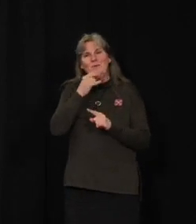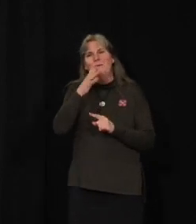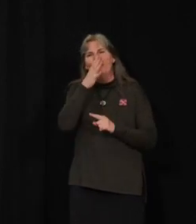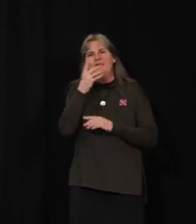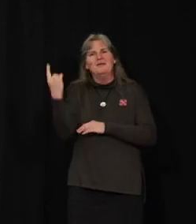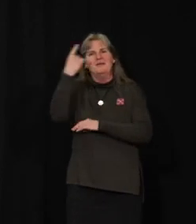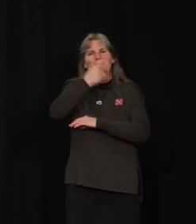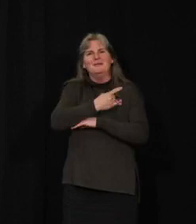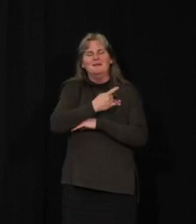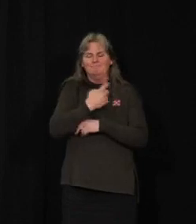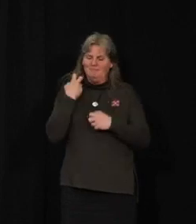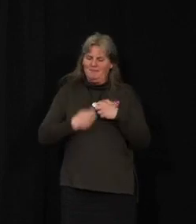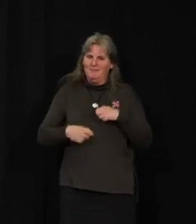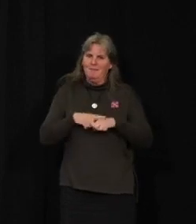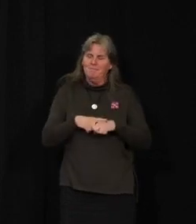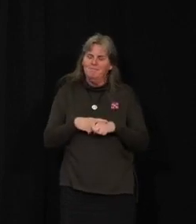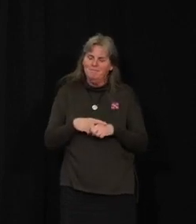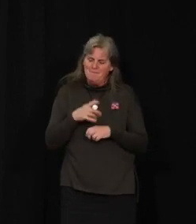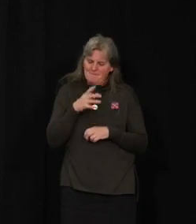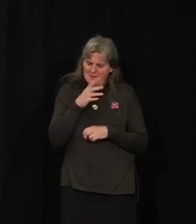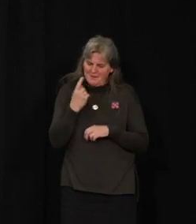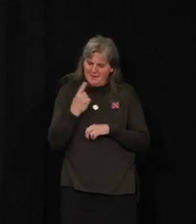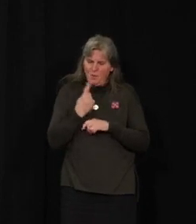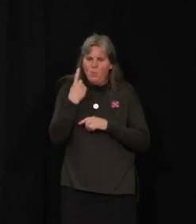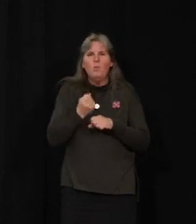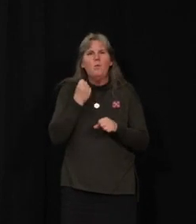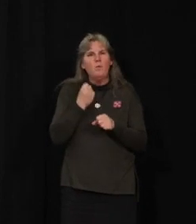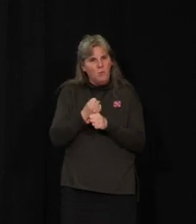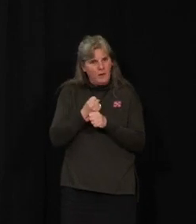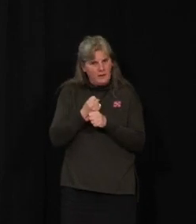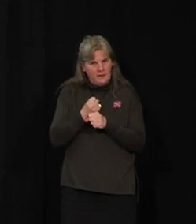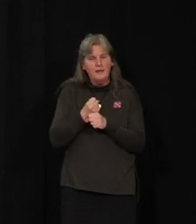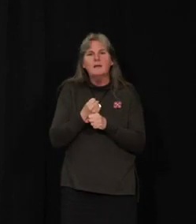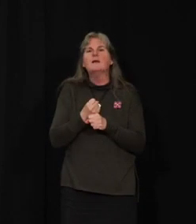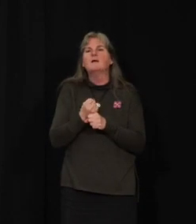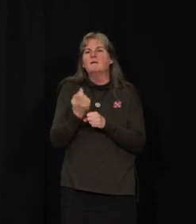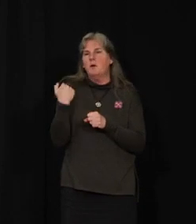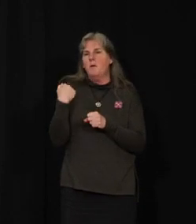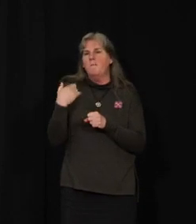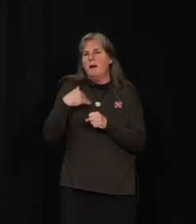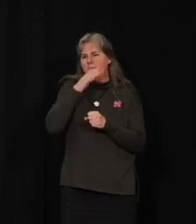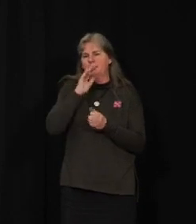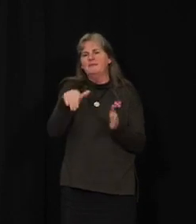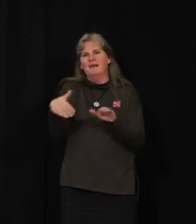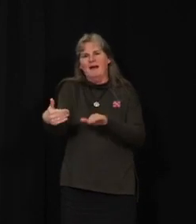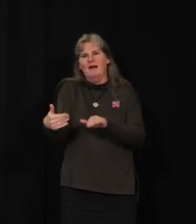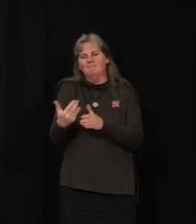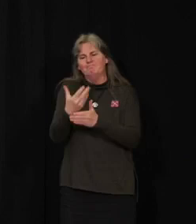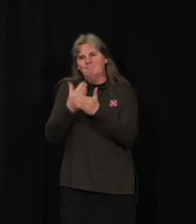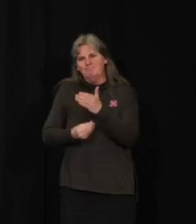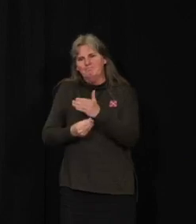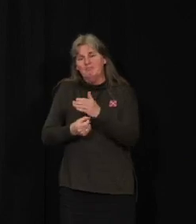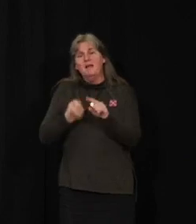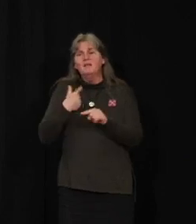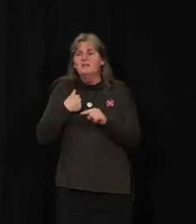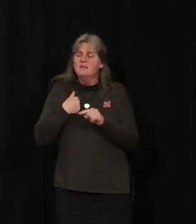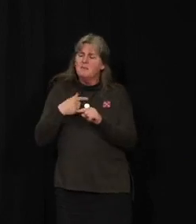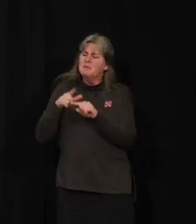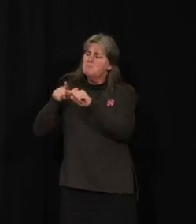It is the one-year anniversary for my mother's passing. But I rely on my community members to help me with that. They had a great conversation